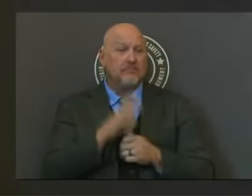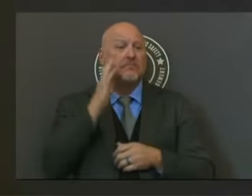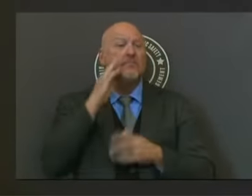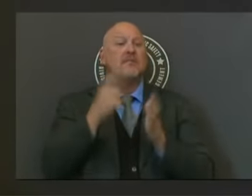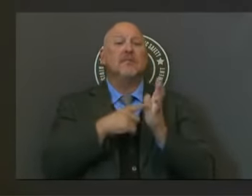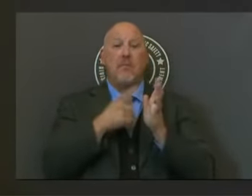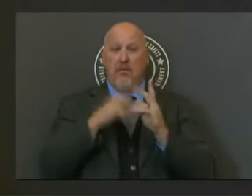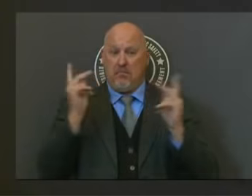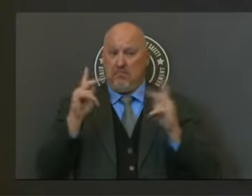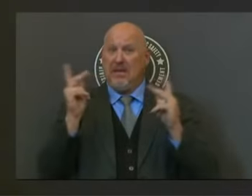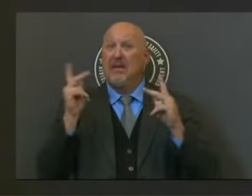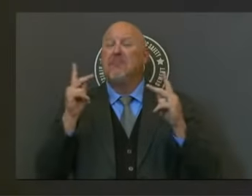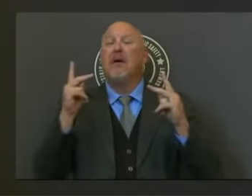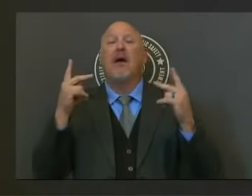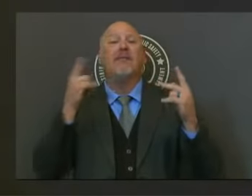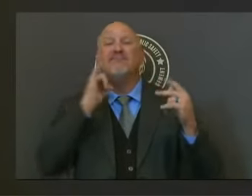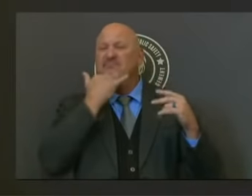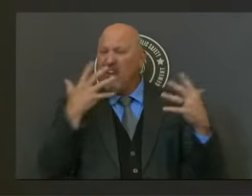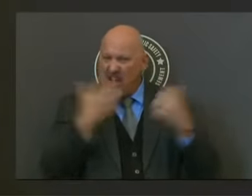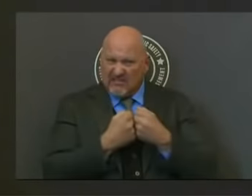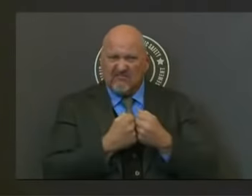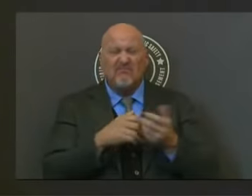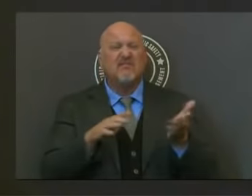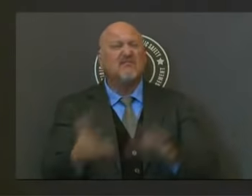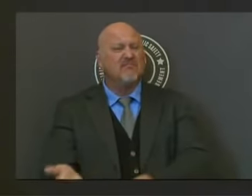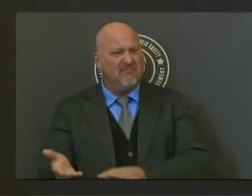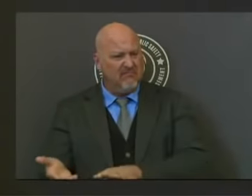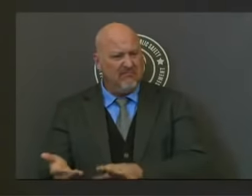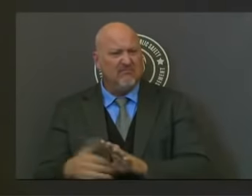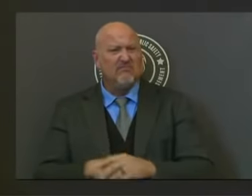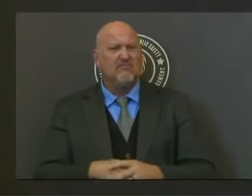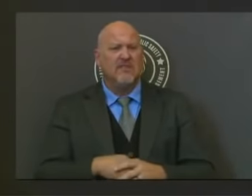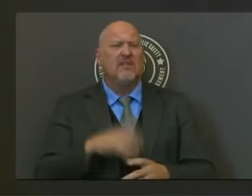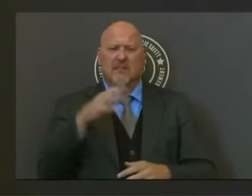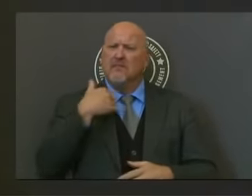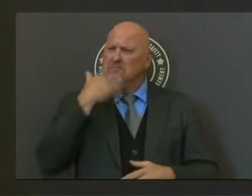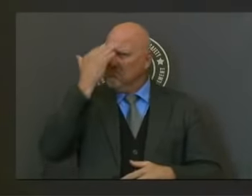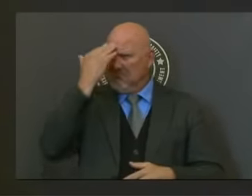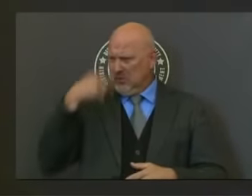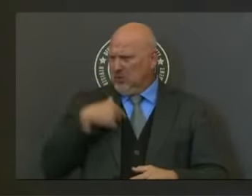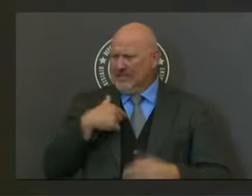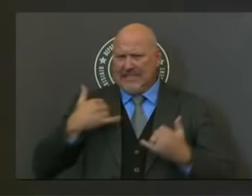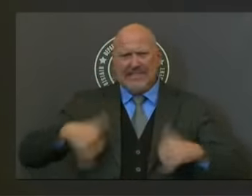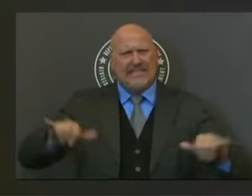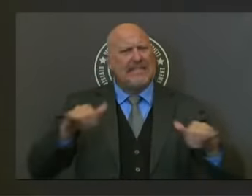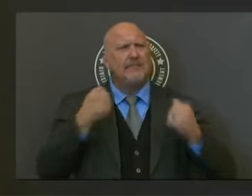there's four speed limits should be drive on the right